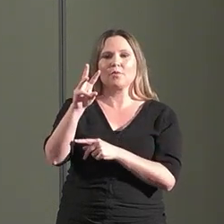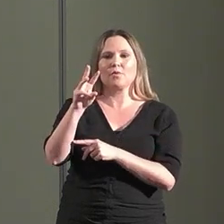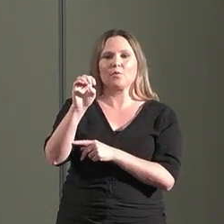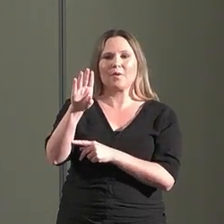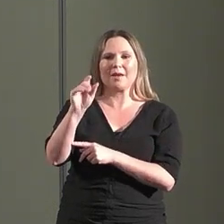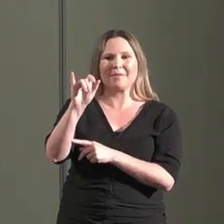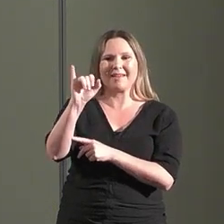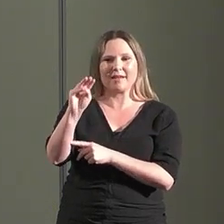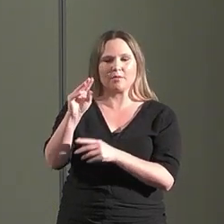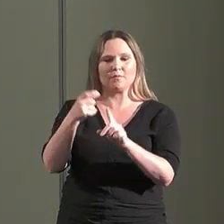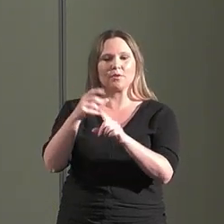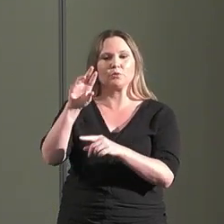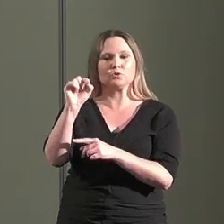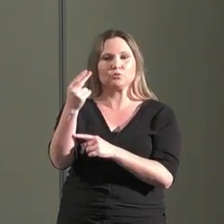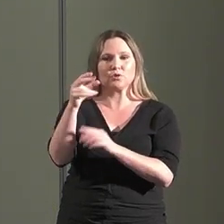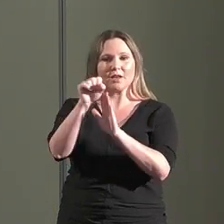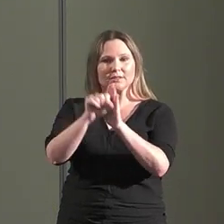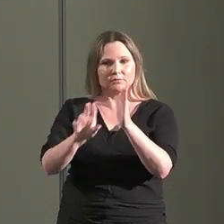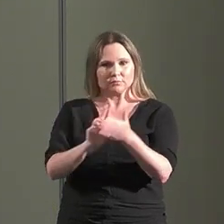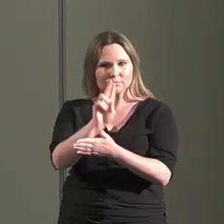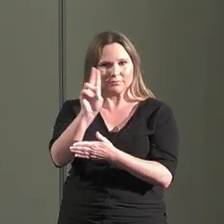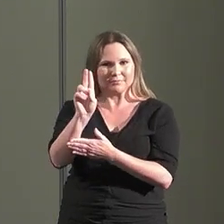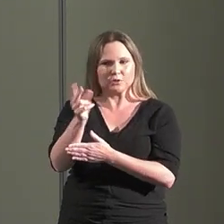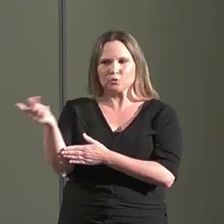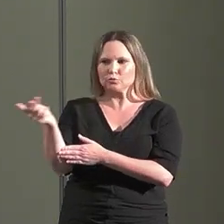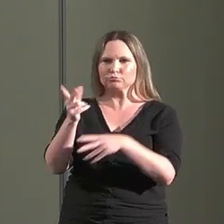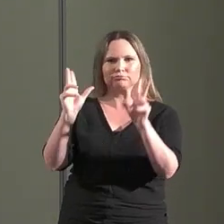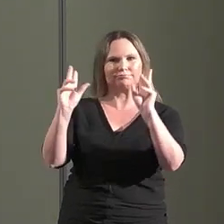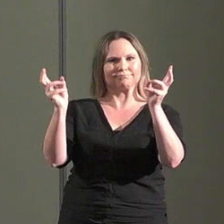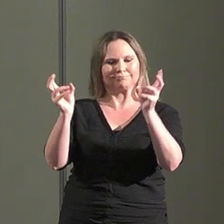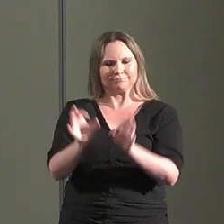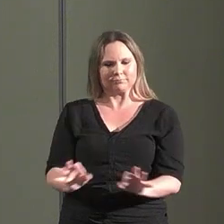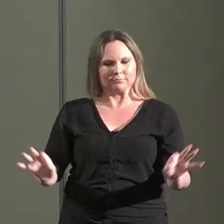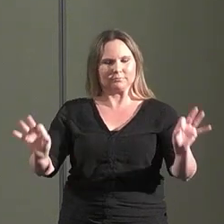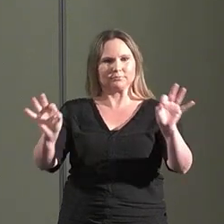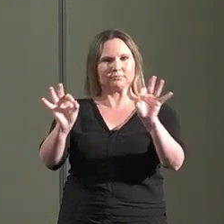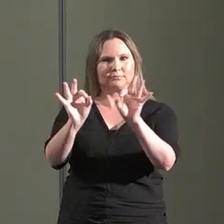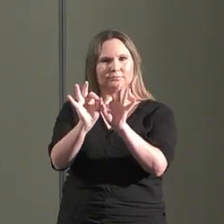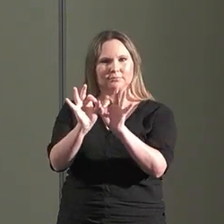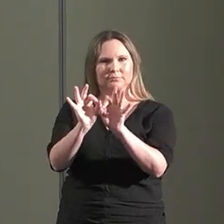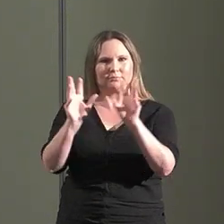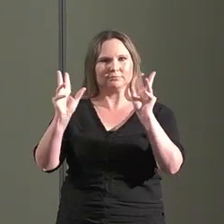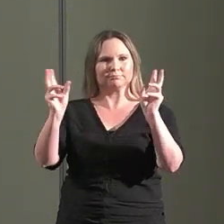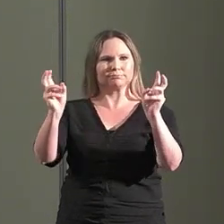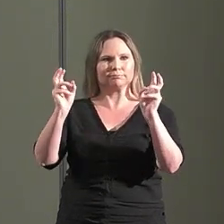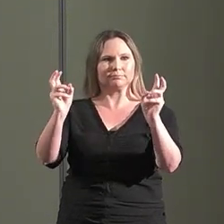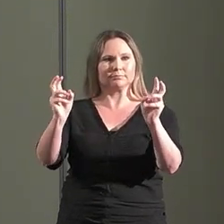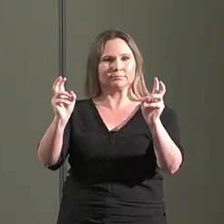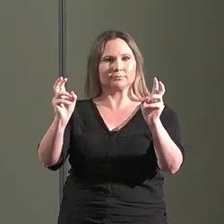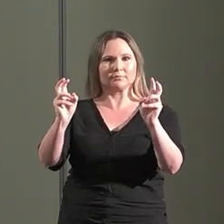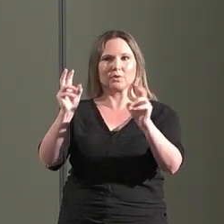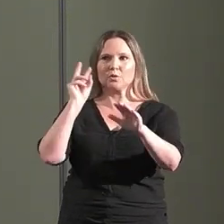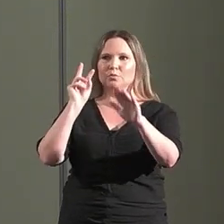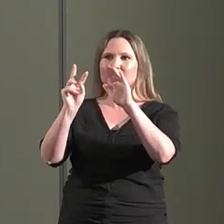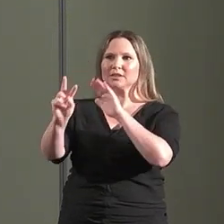They will speak on an important paper and subject of the predictor of postsecondary